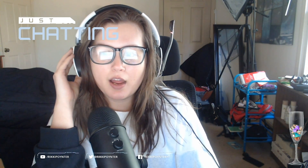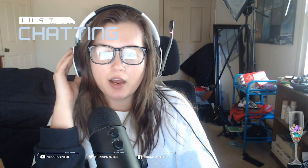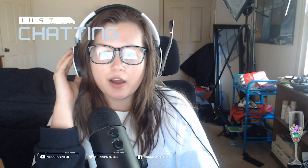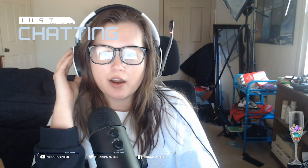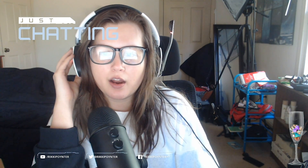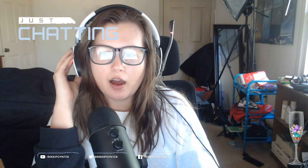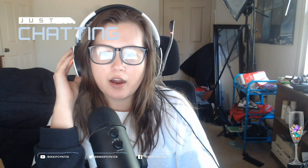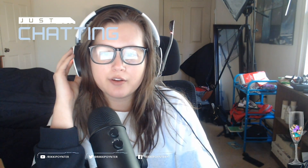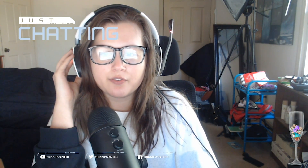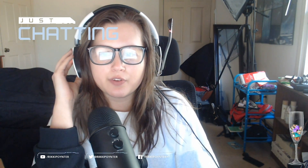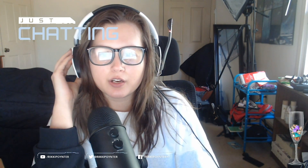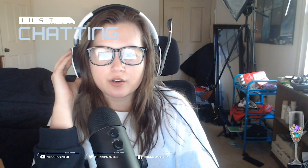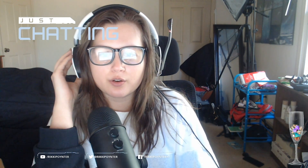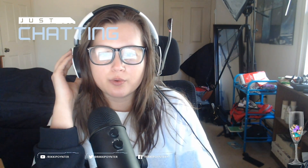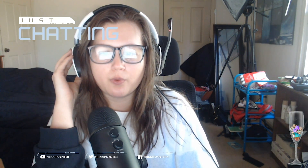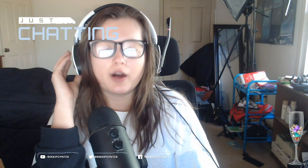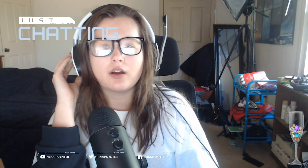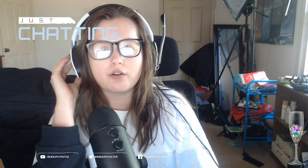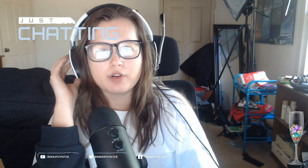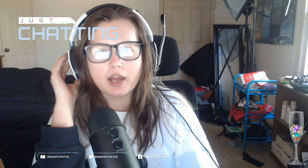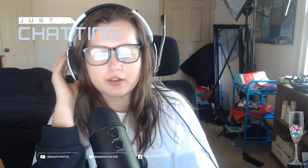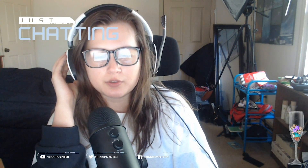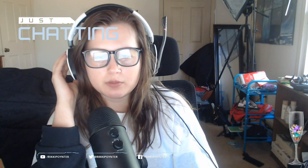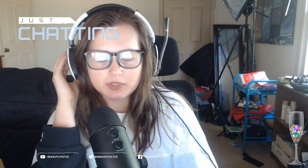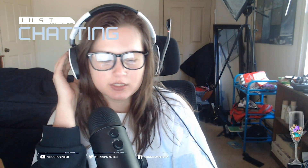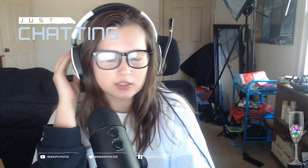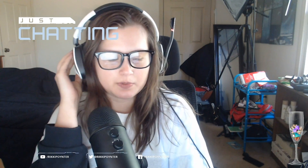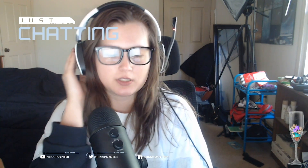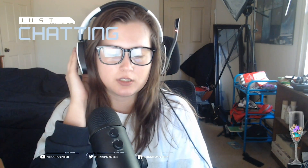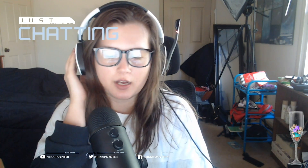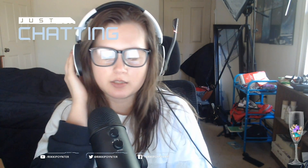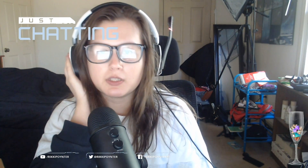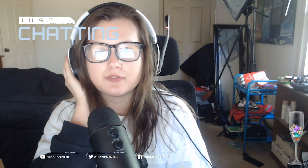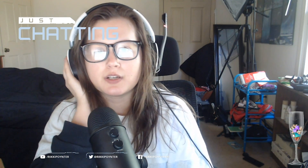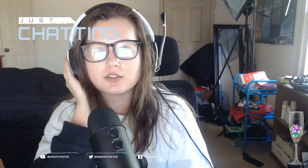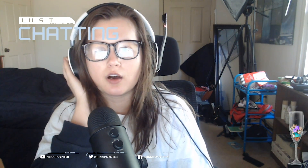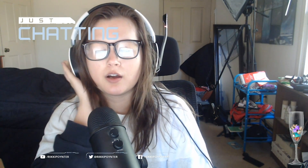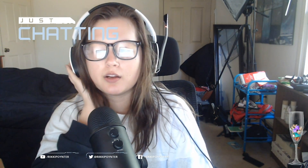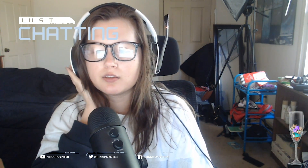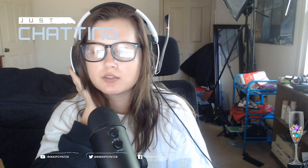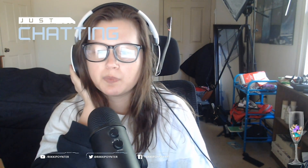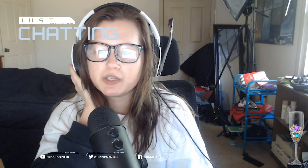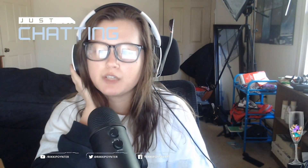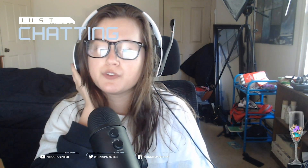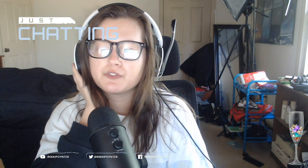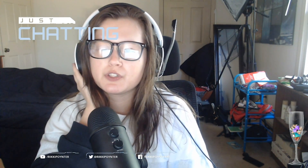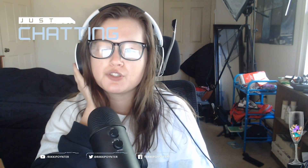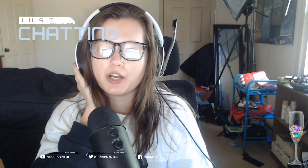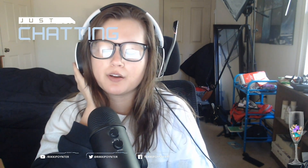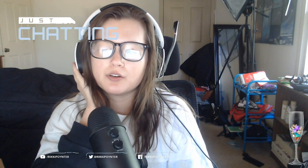And I figured, why not react to it? Because this person asked me if I saw it, and it's something different for the channel.